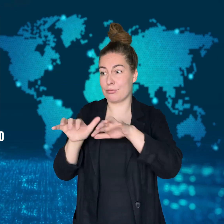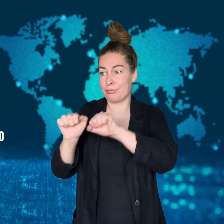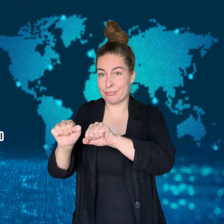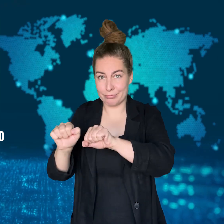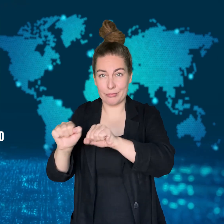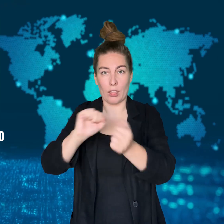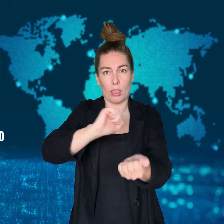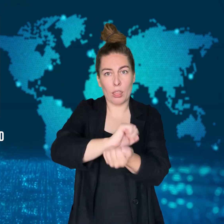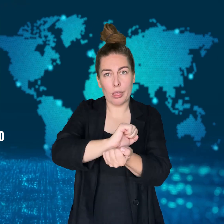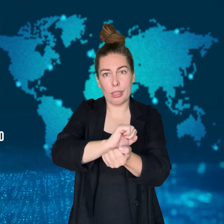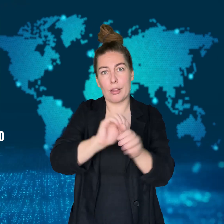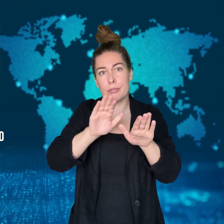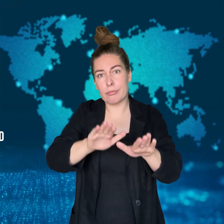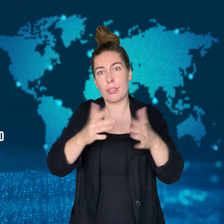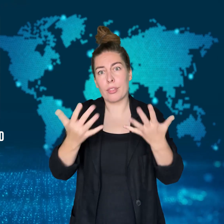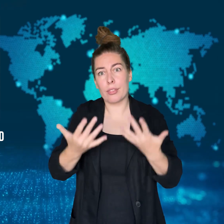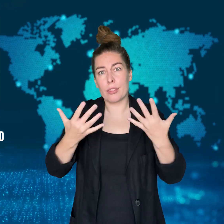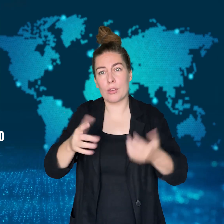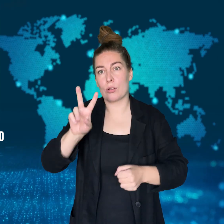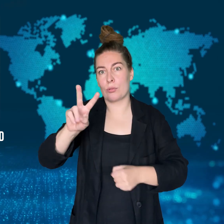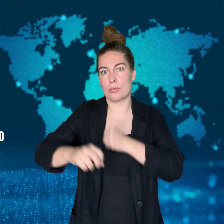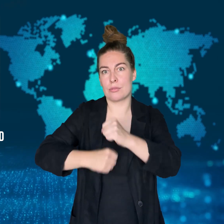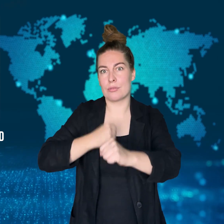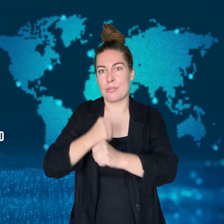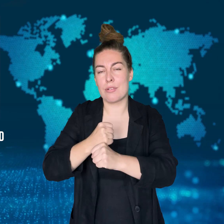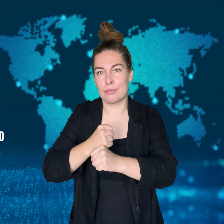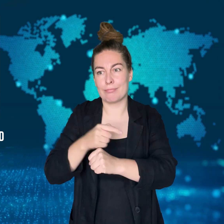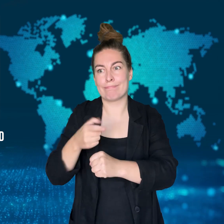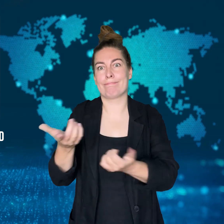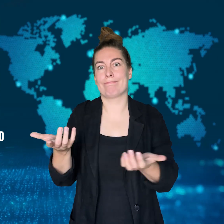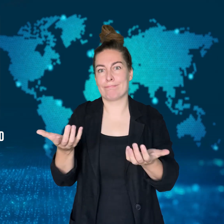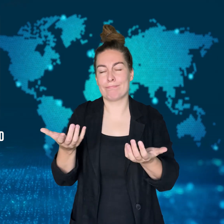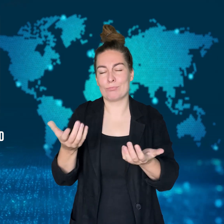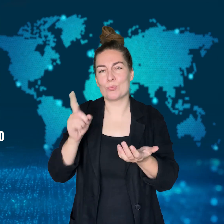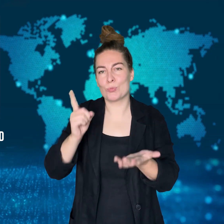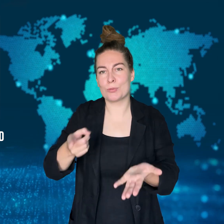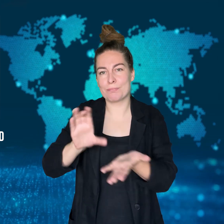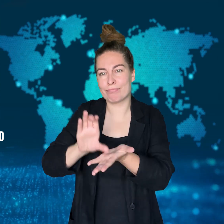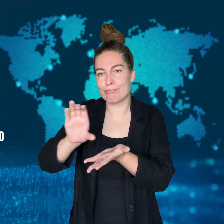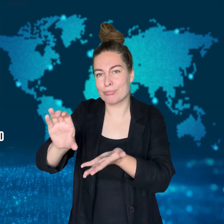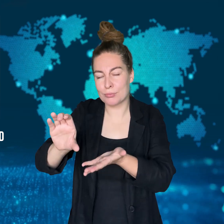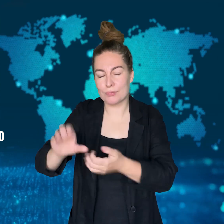an Iraqi who had been held in a detention center for over two years.